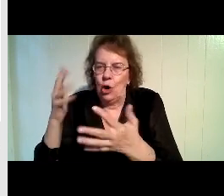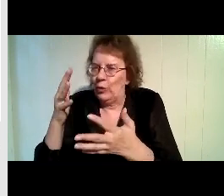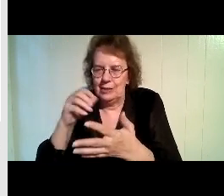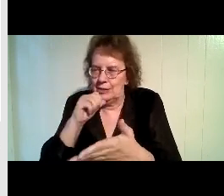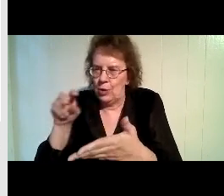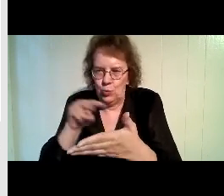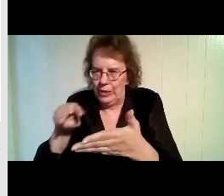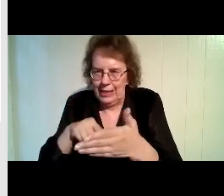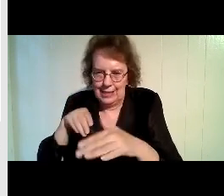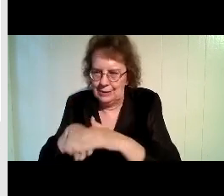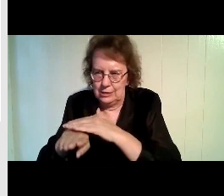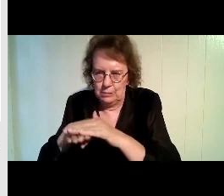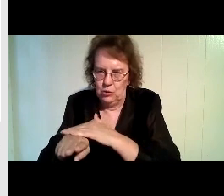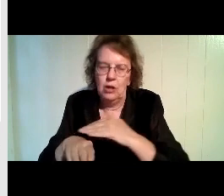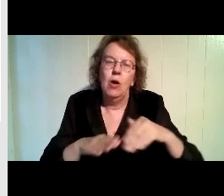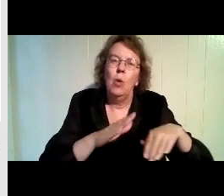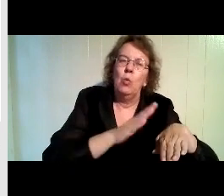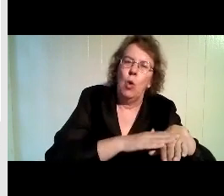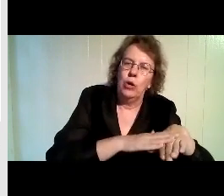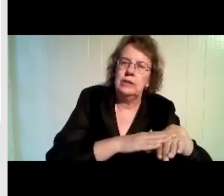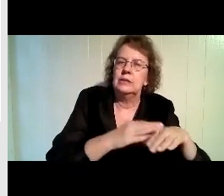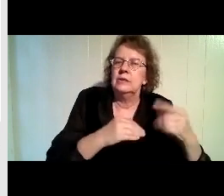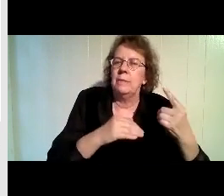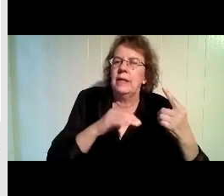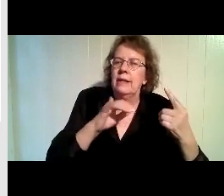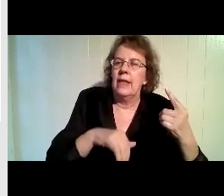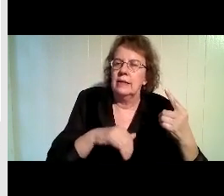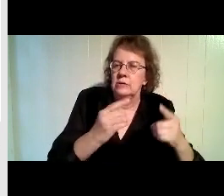accessible. Warnings are something that it just wants you to double check.